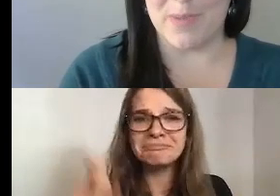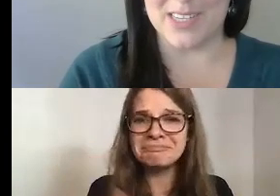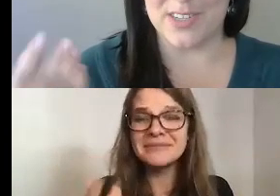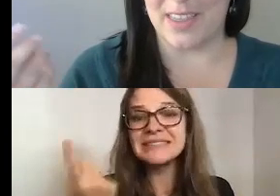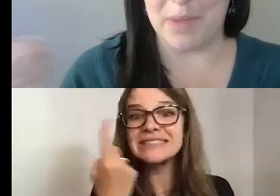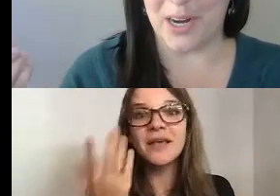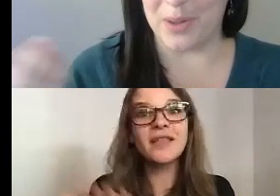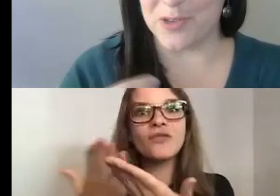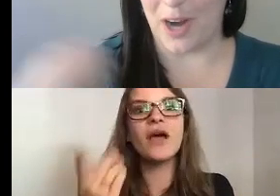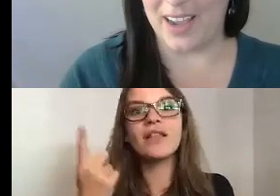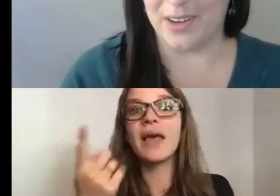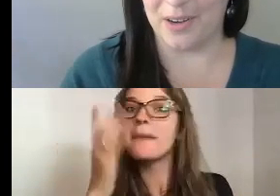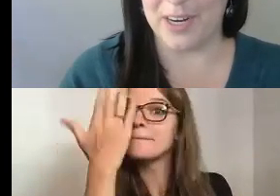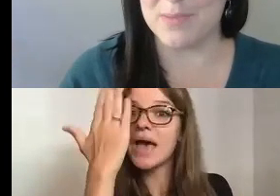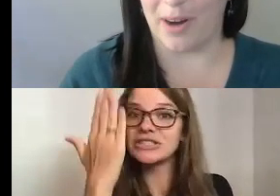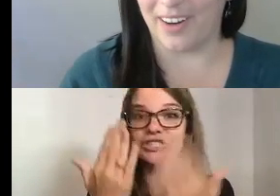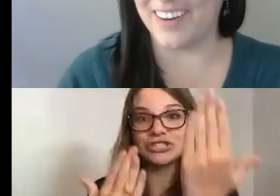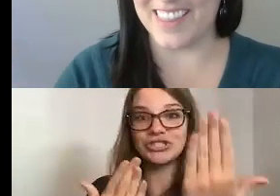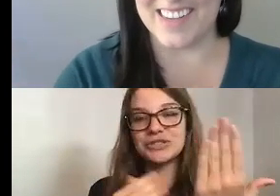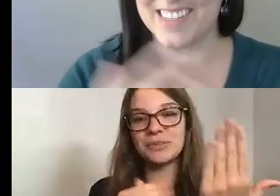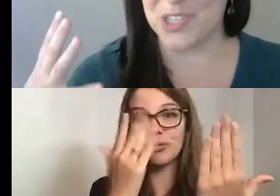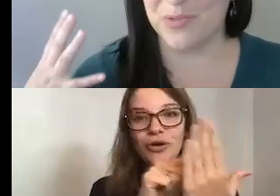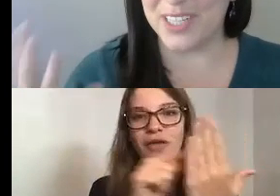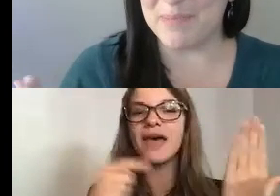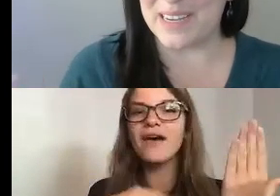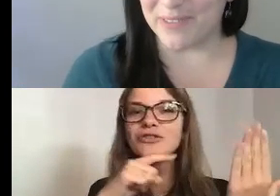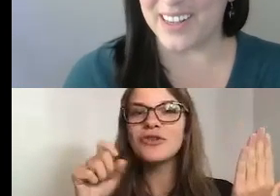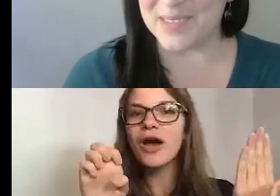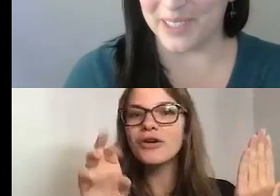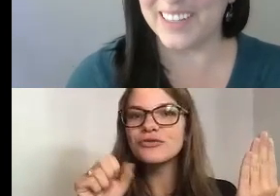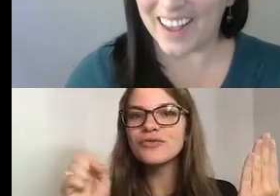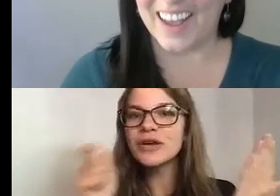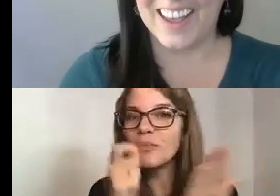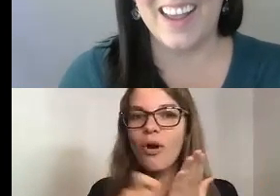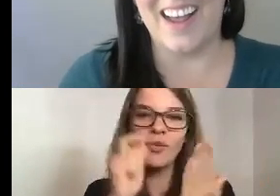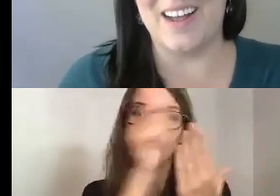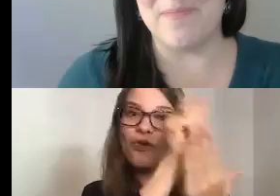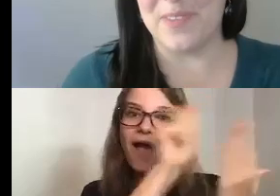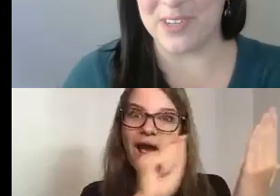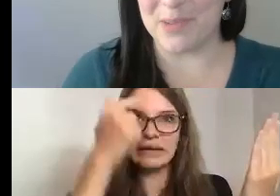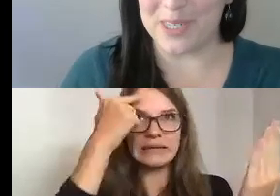messages on the mirror with a dry erase marker and things like that being flexible yeah for supports